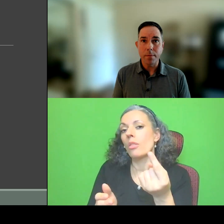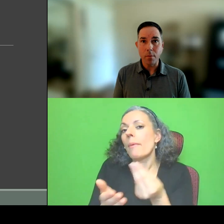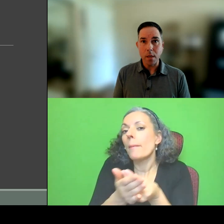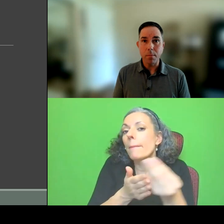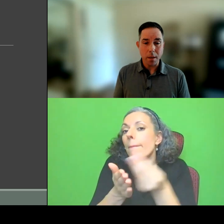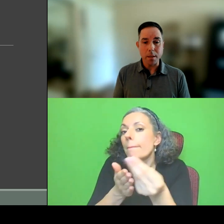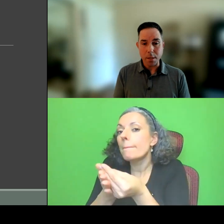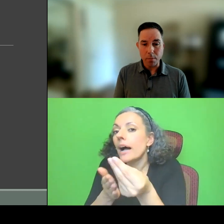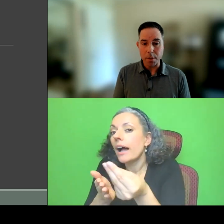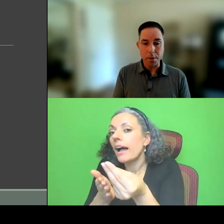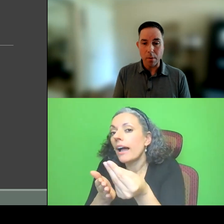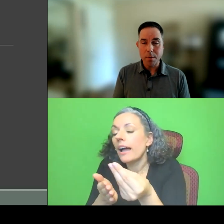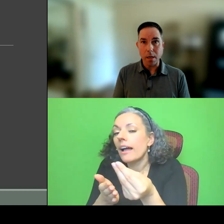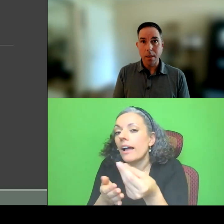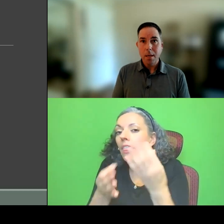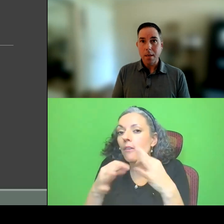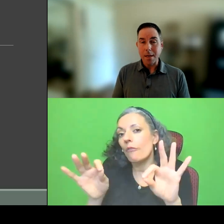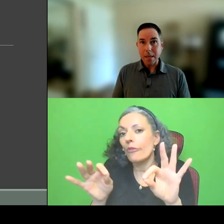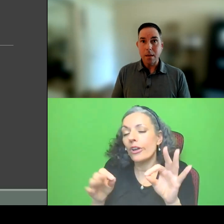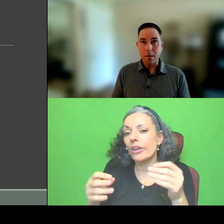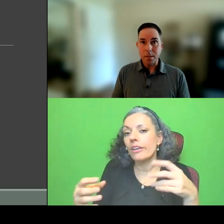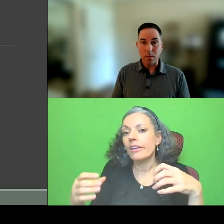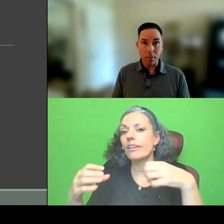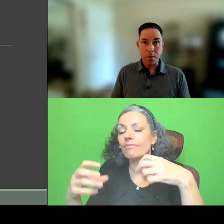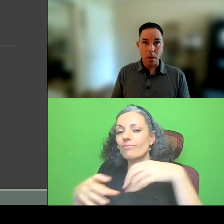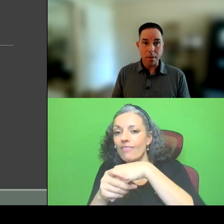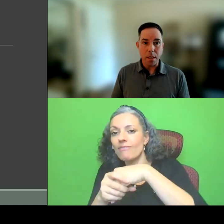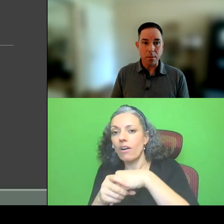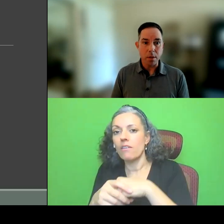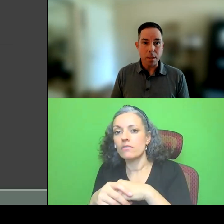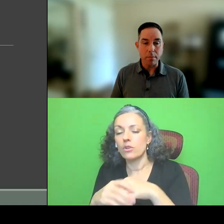The free plug-ins that you put into your website need some levels of accessibility